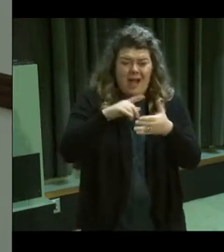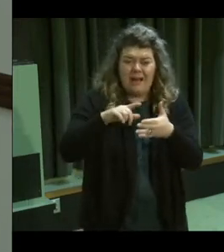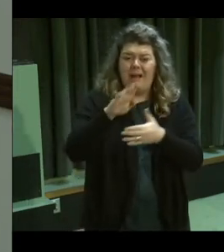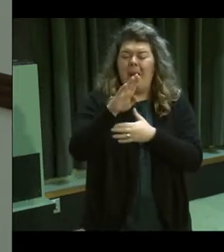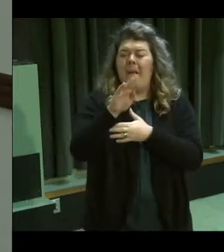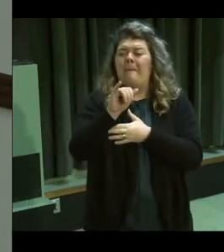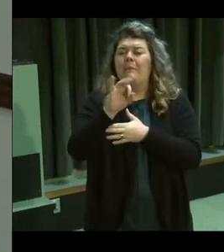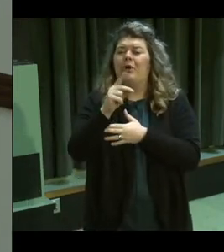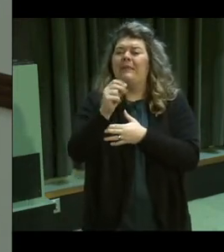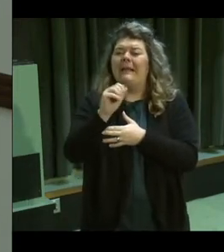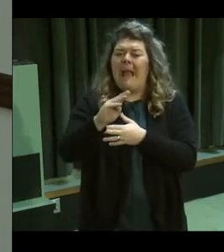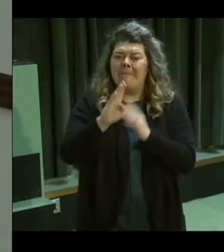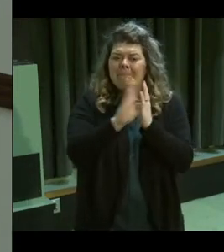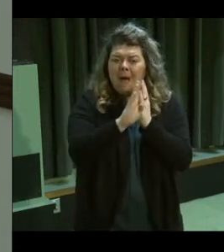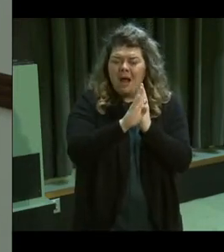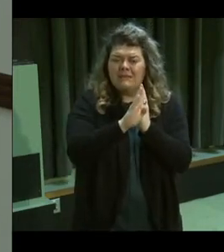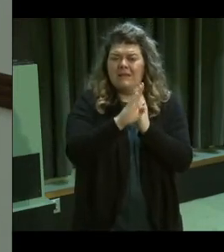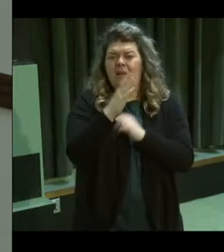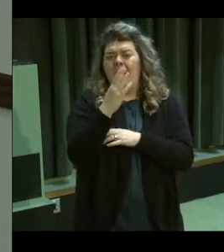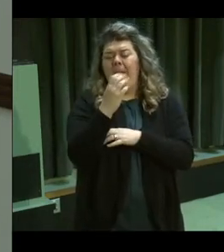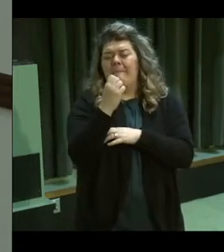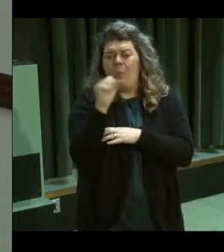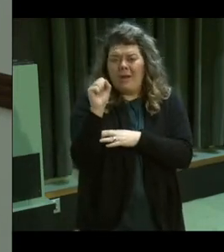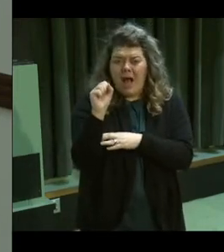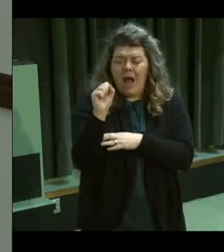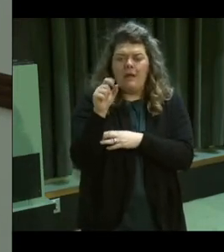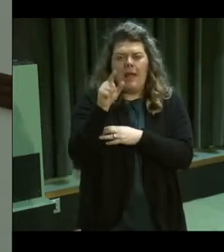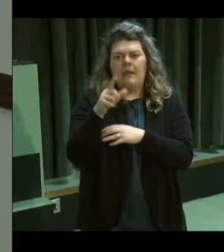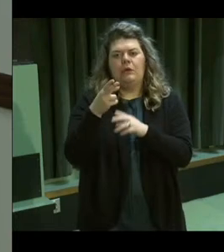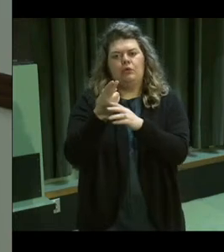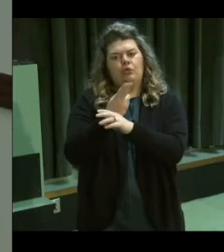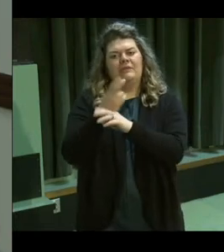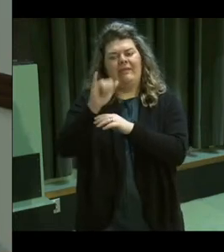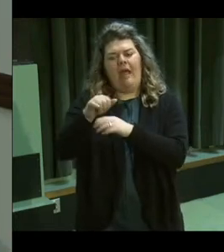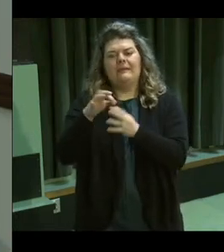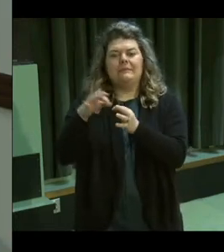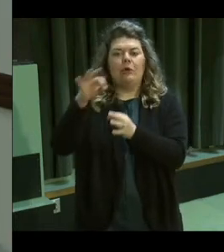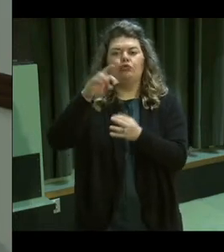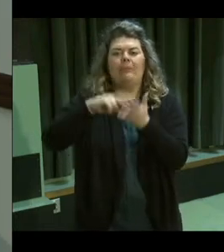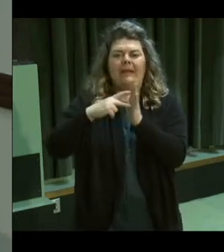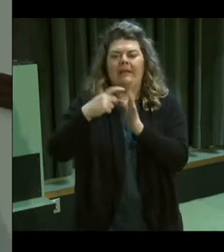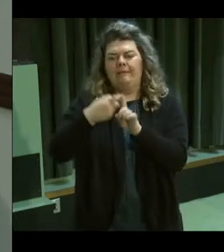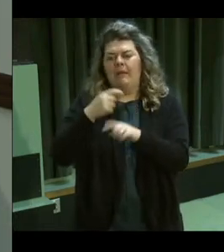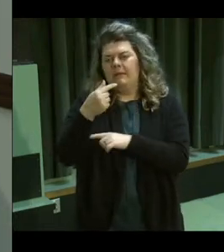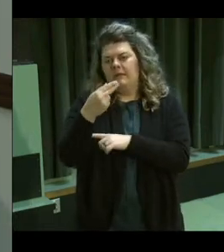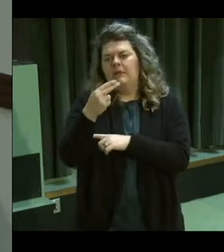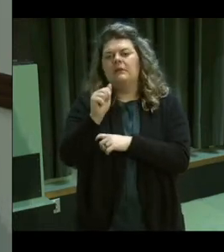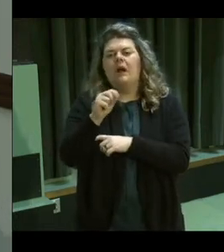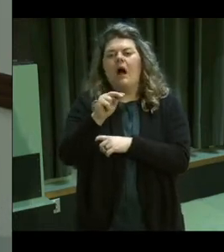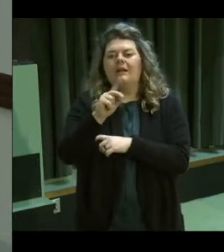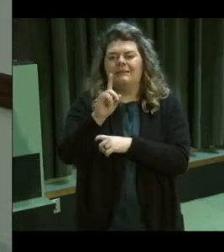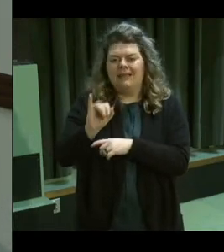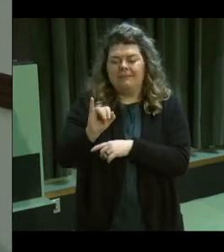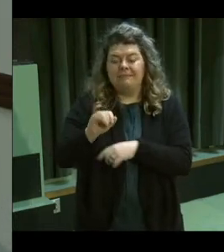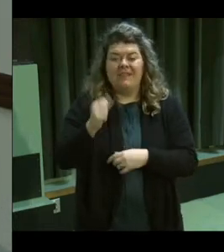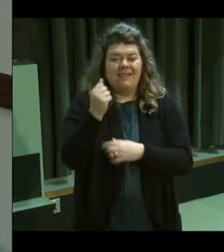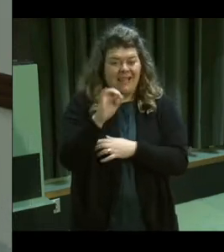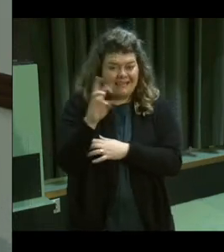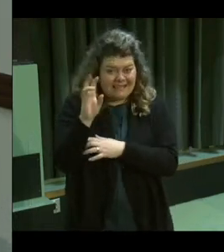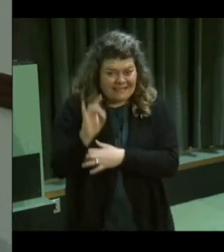learned about the spiritual